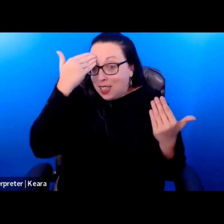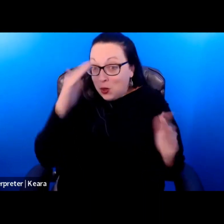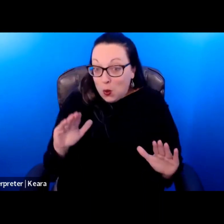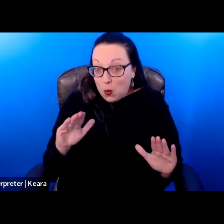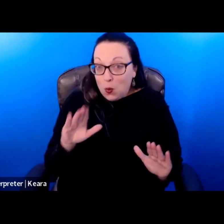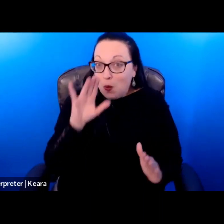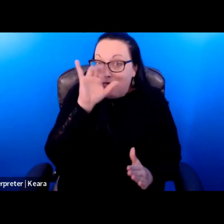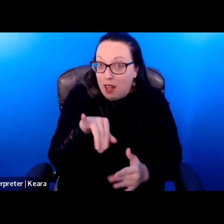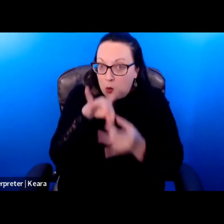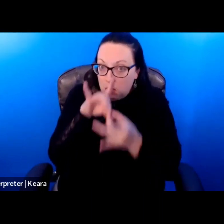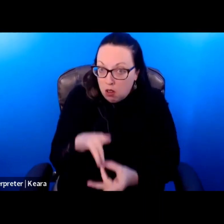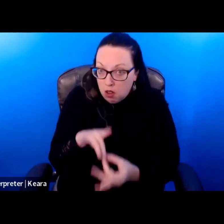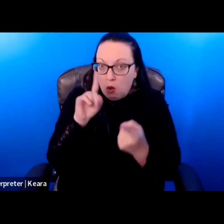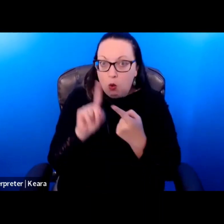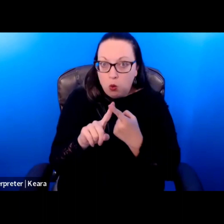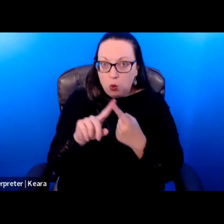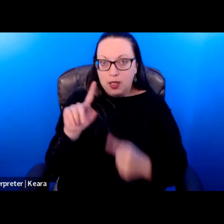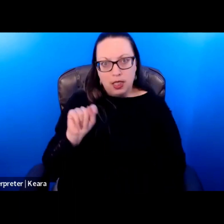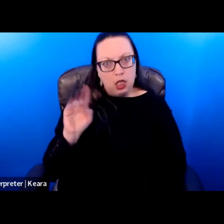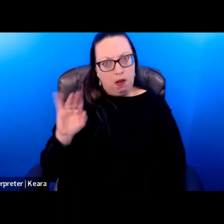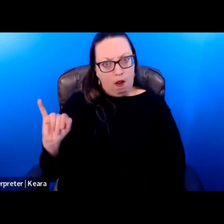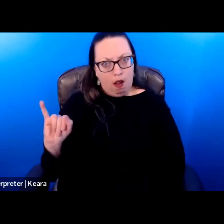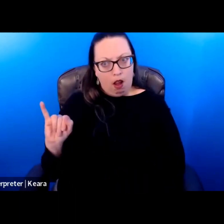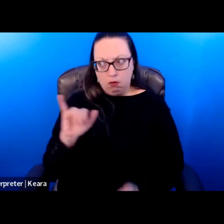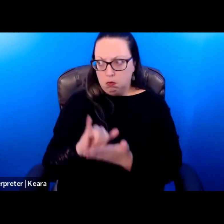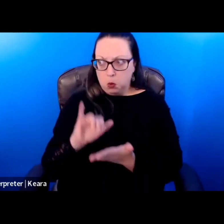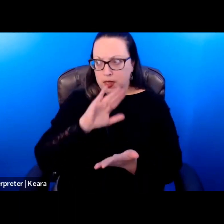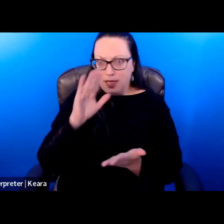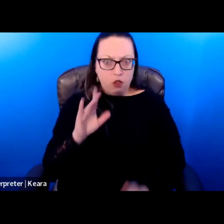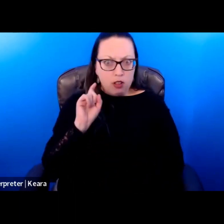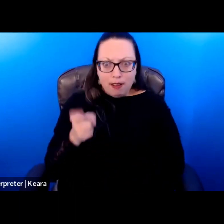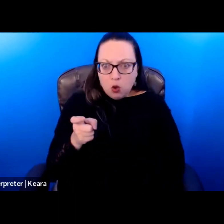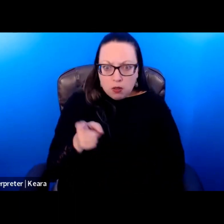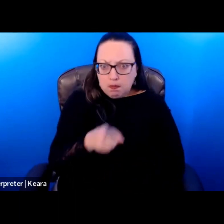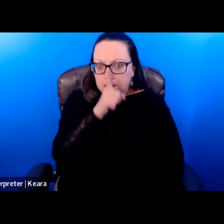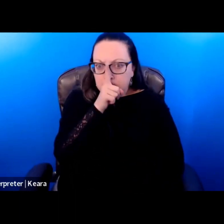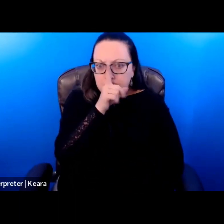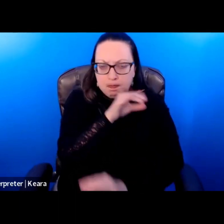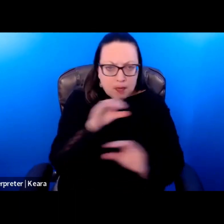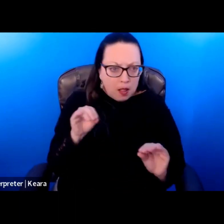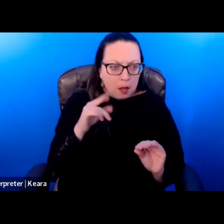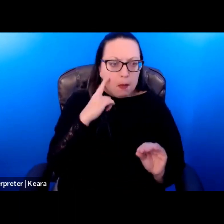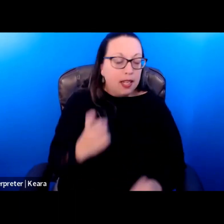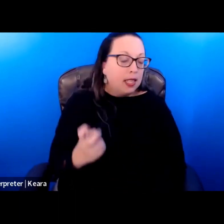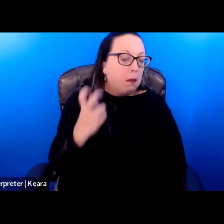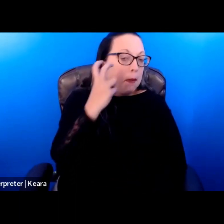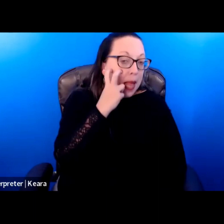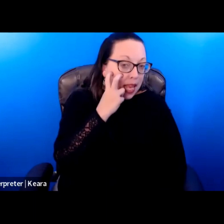associated with TBI. It just was never diagnosed, it was never mentioned because of course, the blindness was what took over.